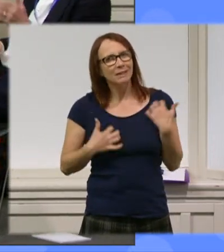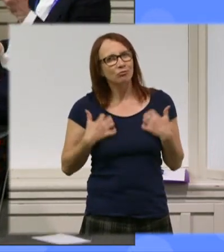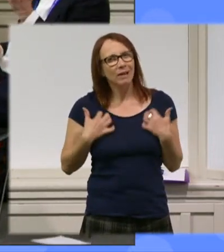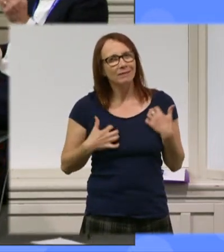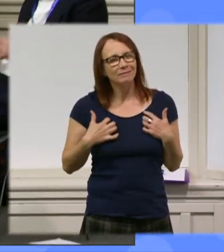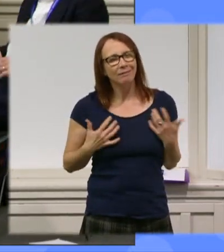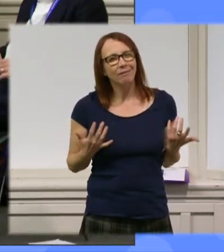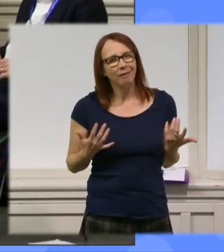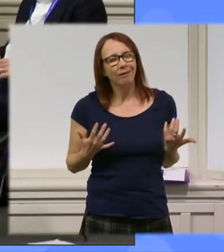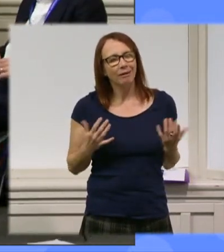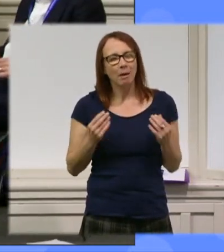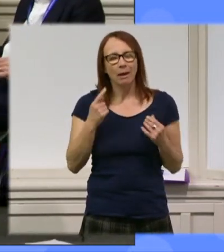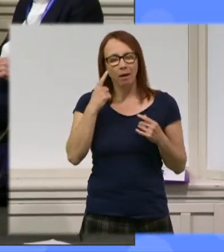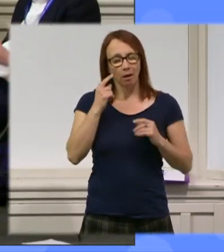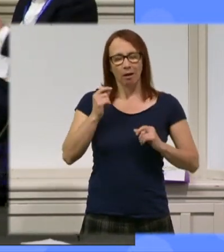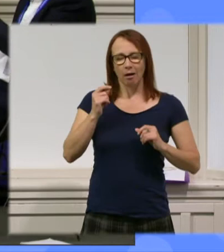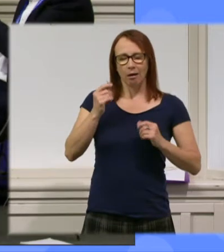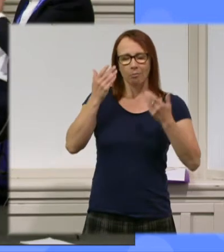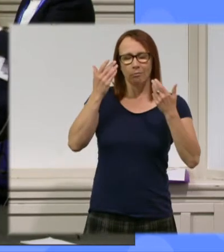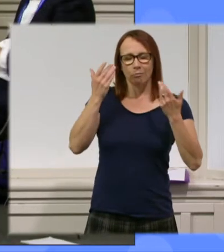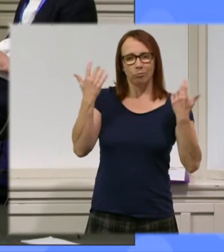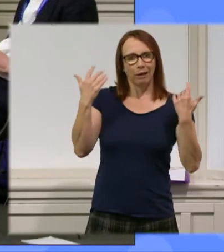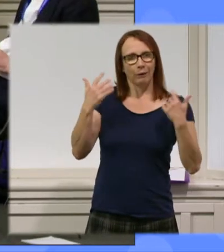in perhaps i opening in some respects also that i have a question for each of